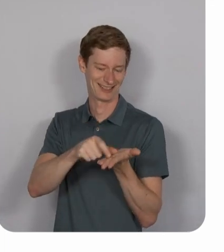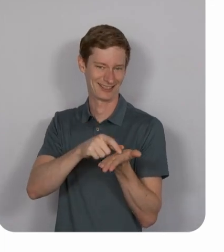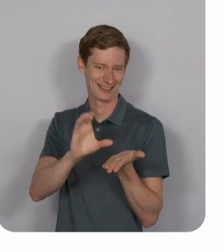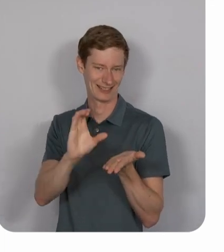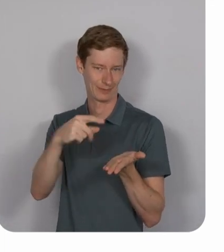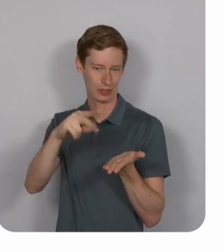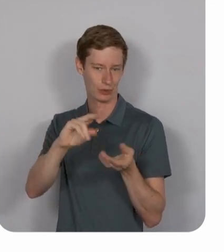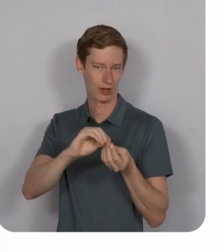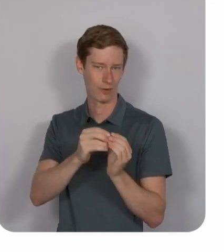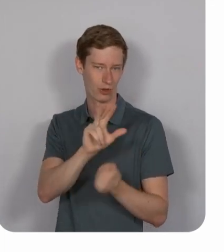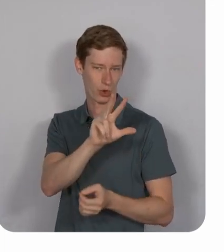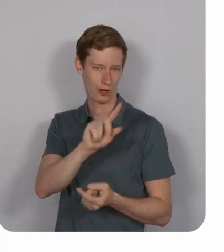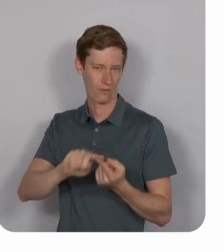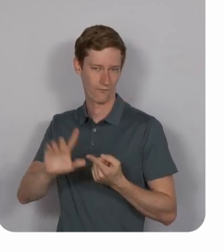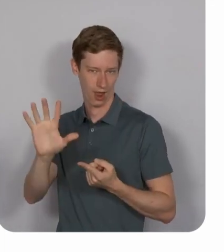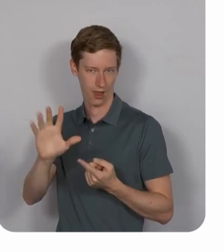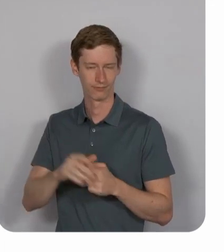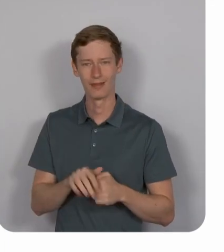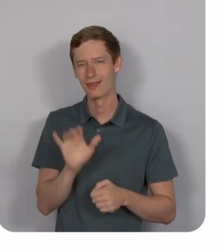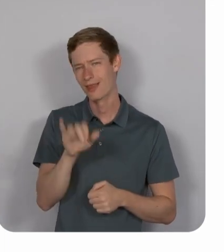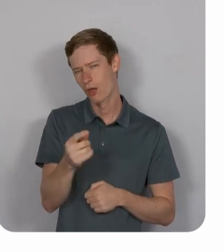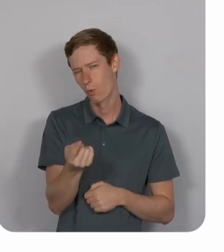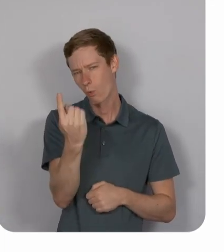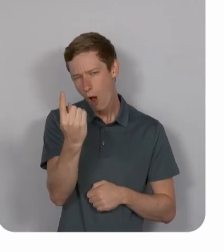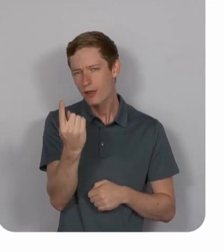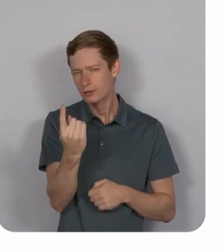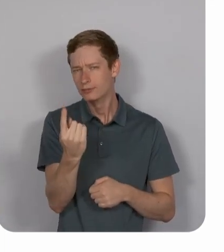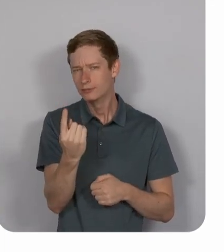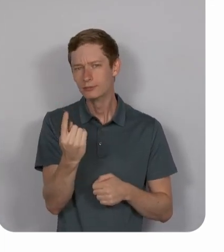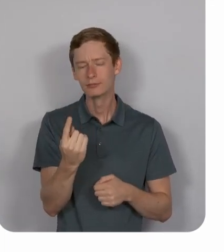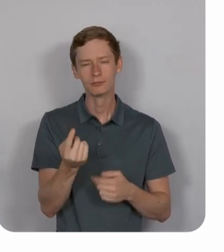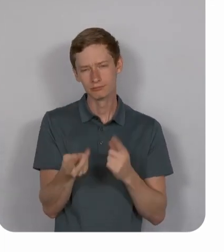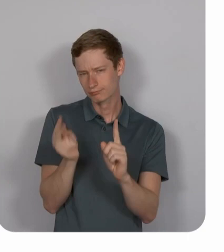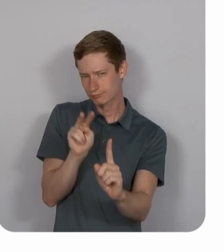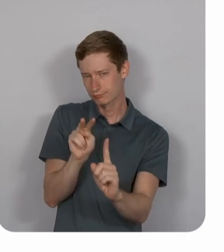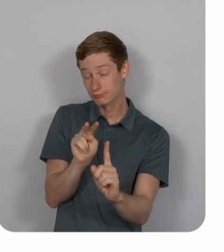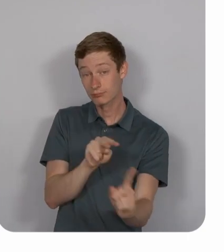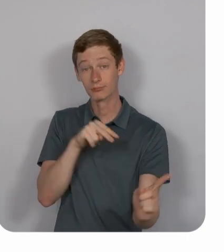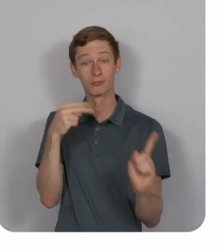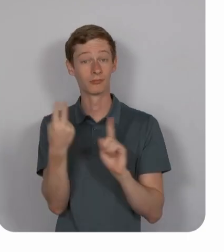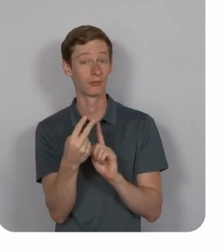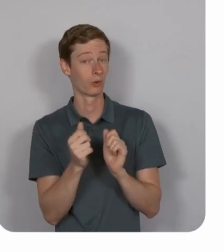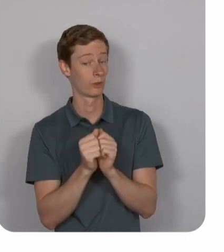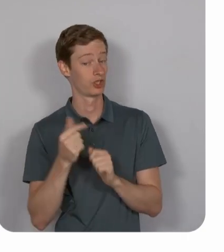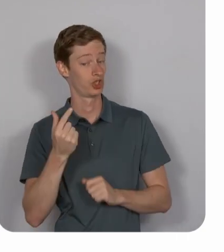But that's just one side of the coin. On the flip side, with the GPU, things are even better.